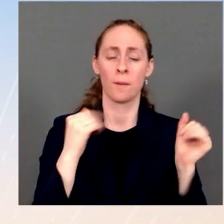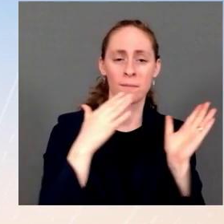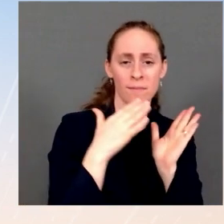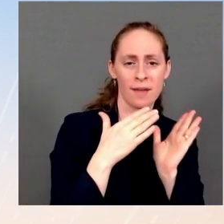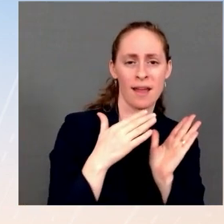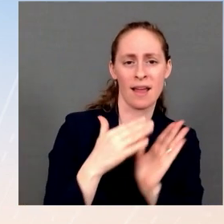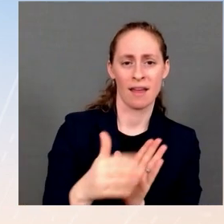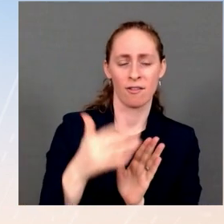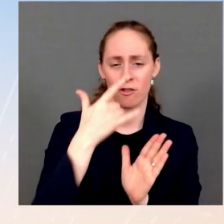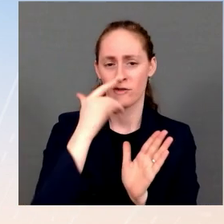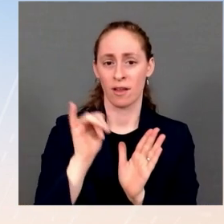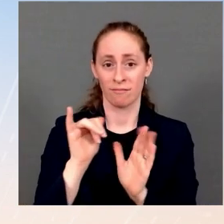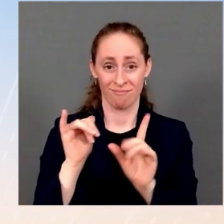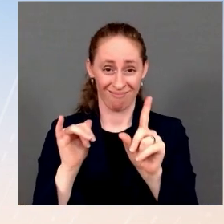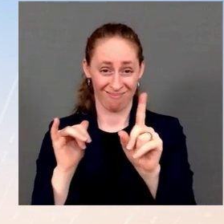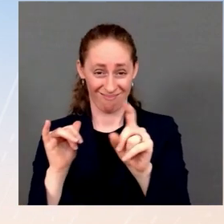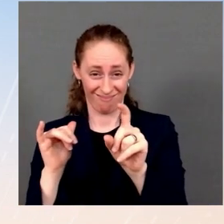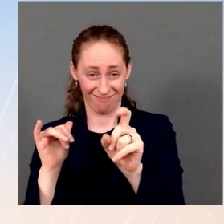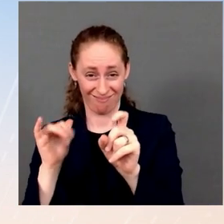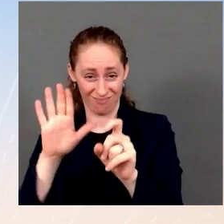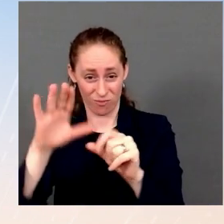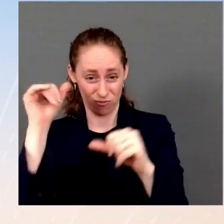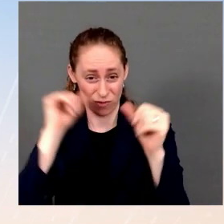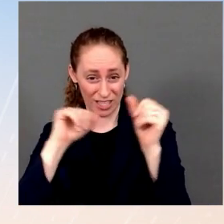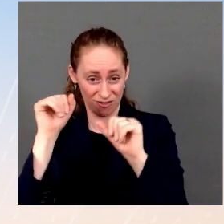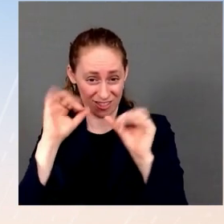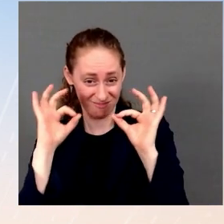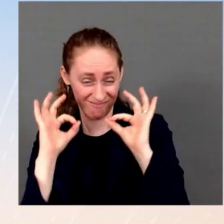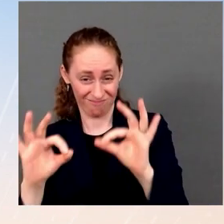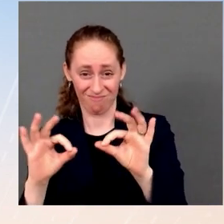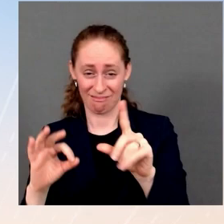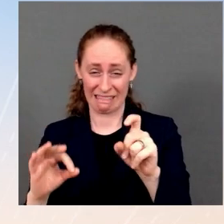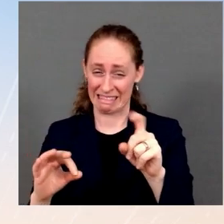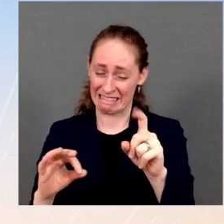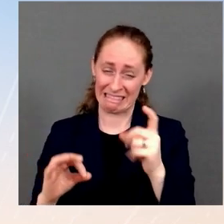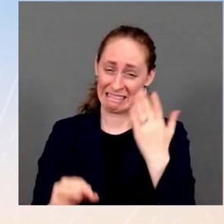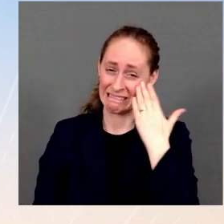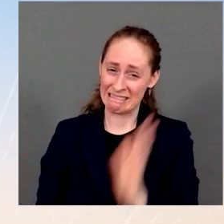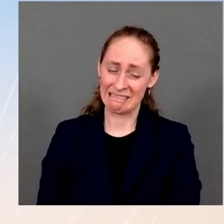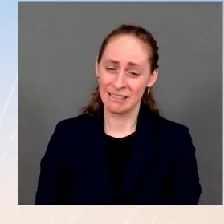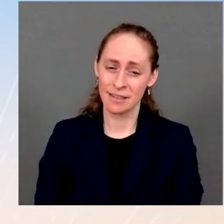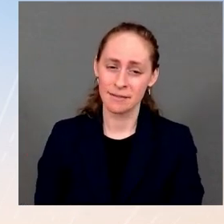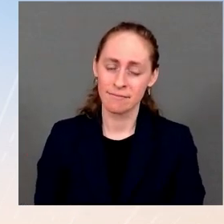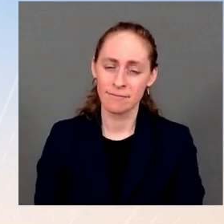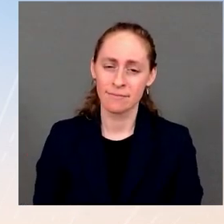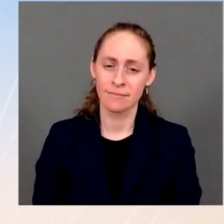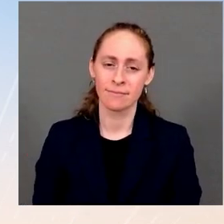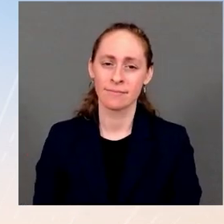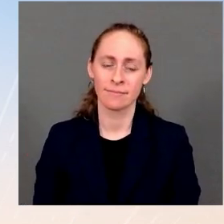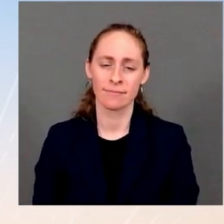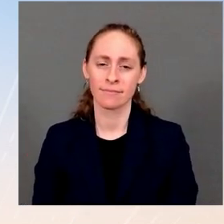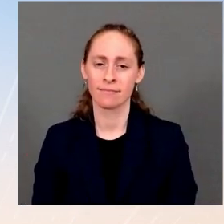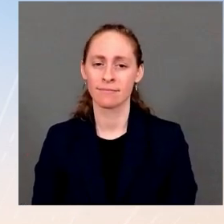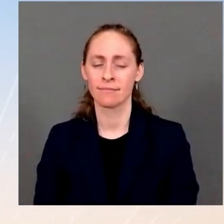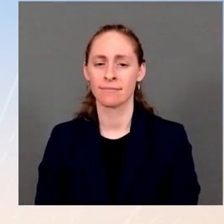Ms. Jean-Pierre: So, we know that the tools that we have in place is -- indeed works. Right? And the President, what he did with his winter plan